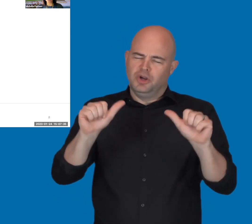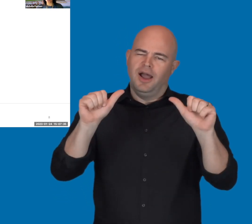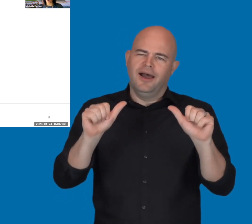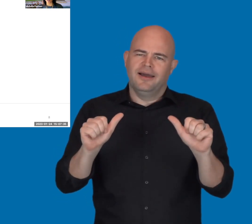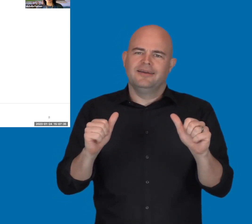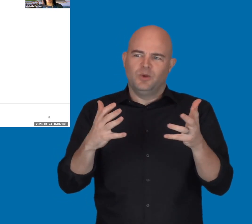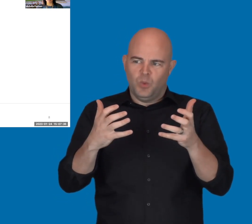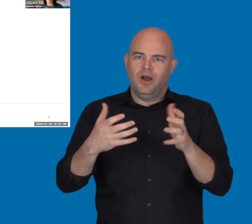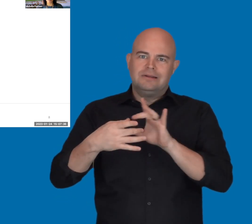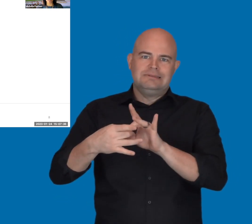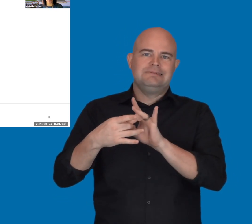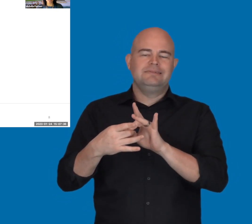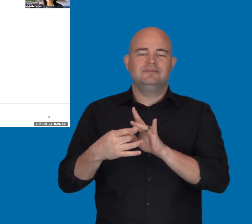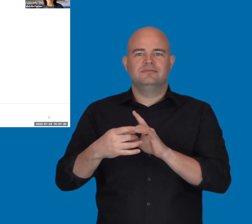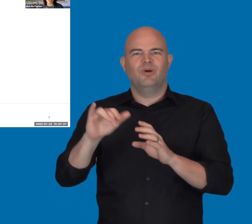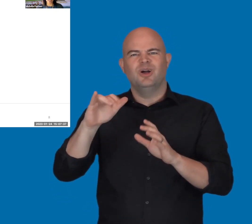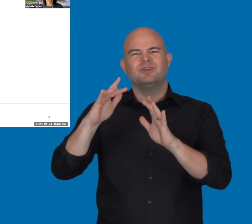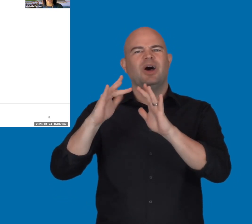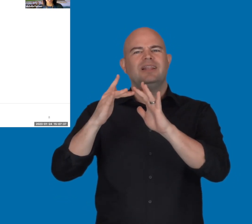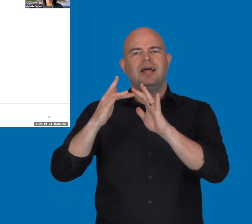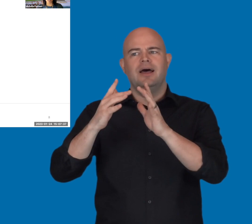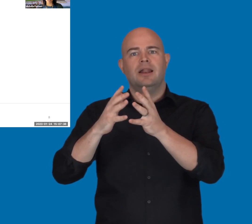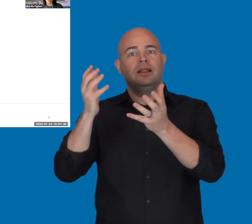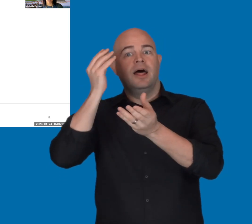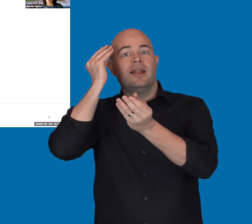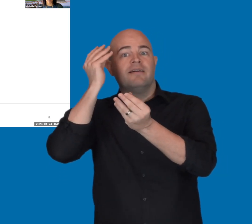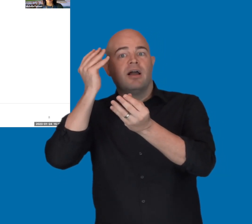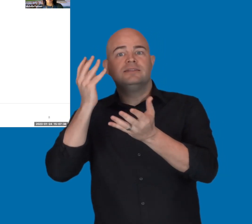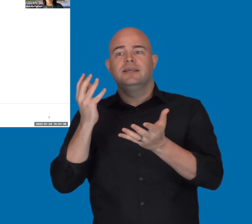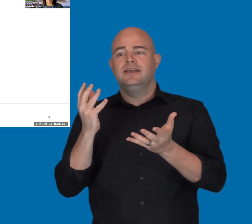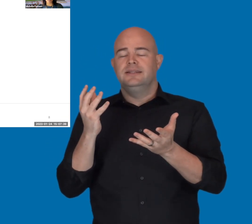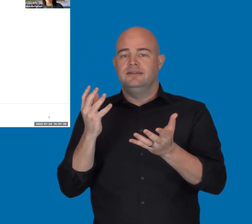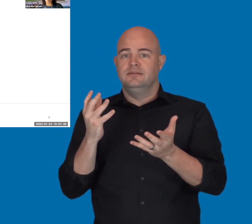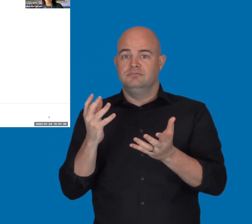to be interested in it. And then participating.